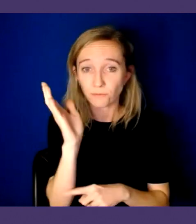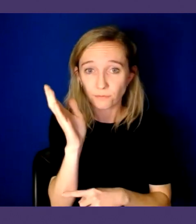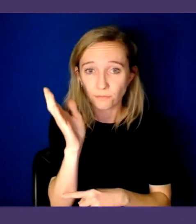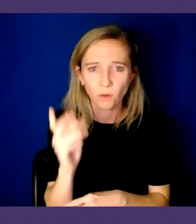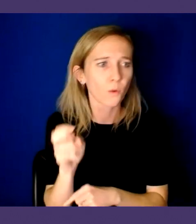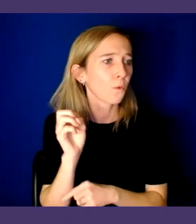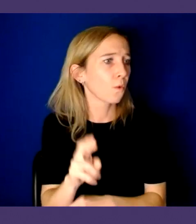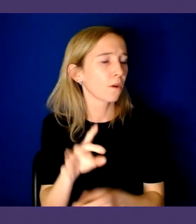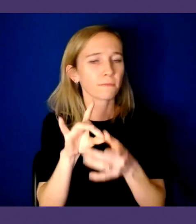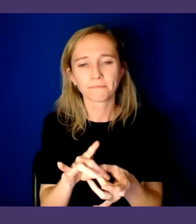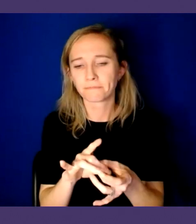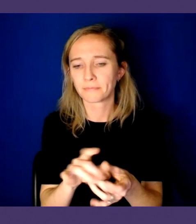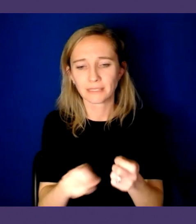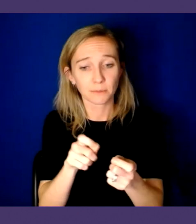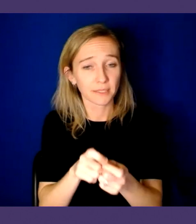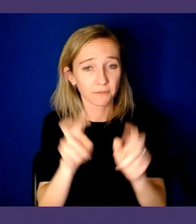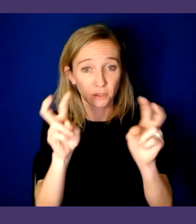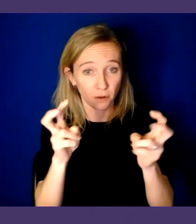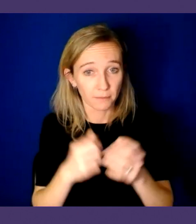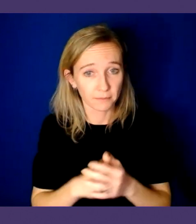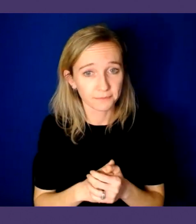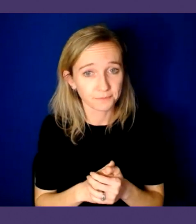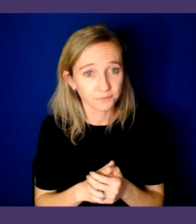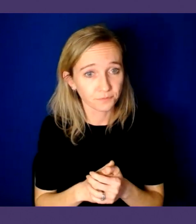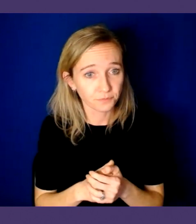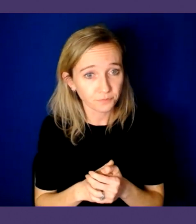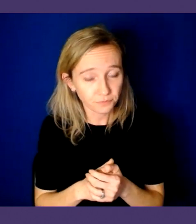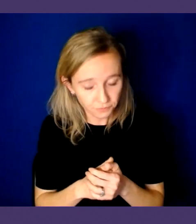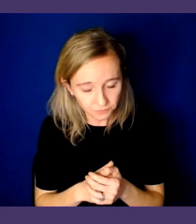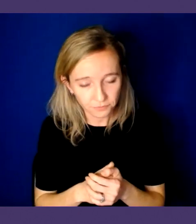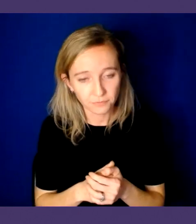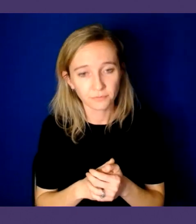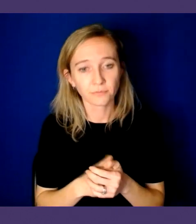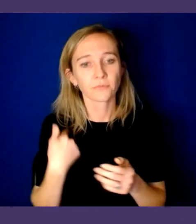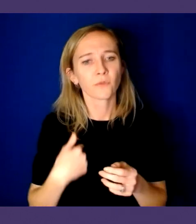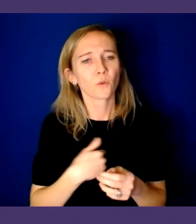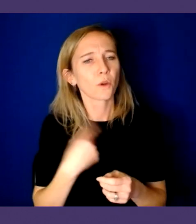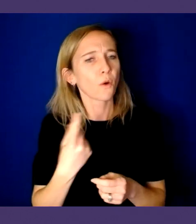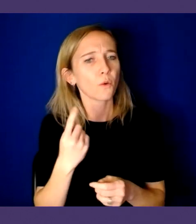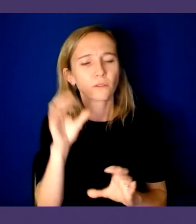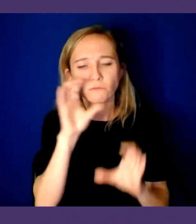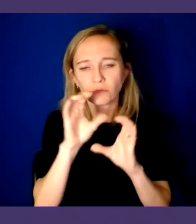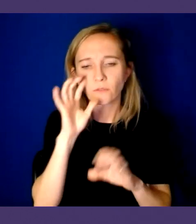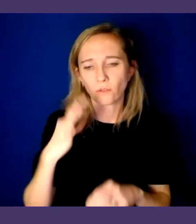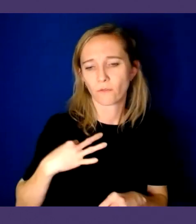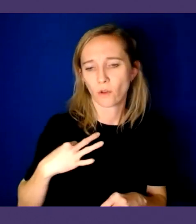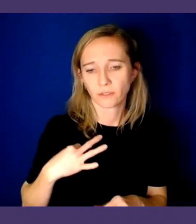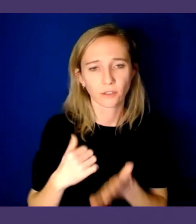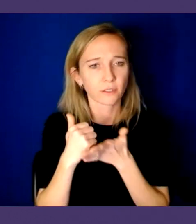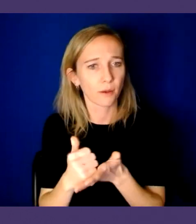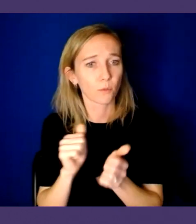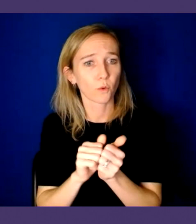We also, at varying points, look for volunteers to help us with reviewing resources,